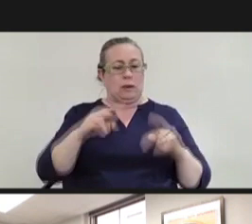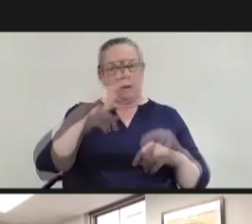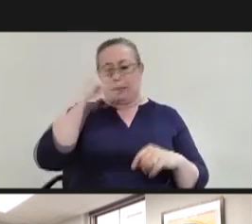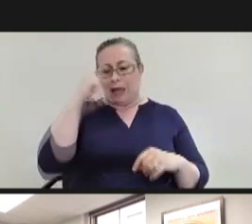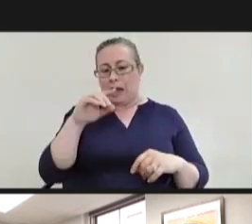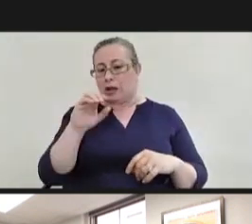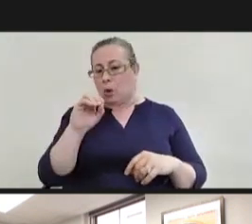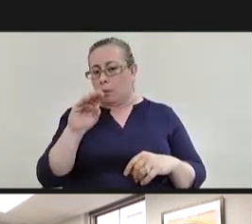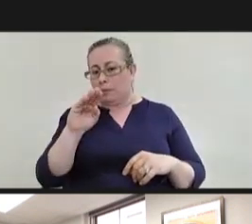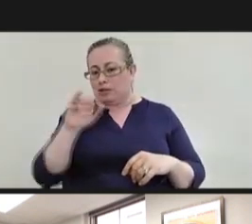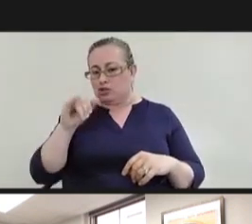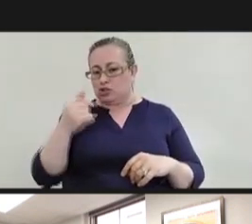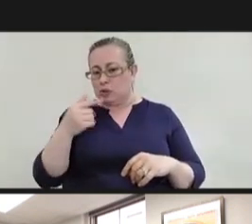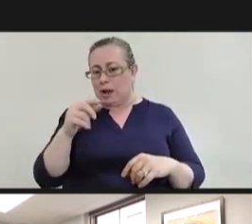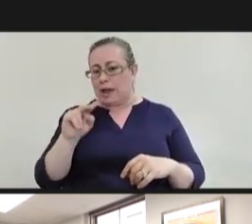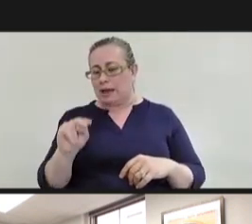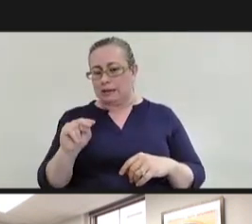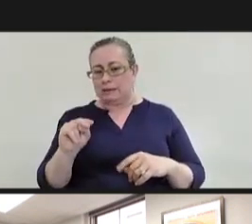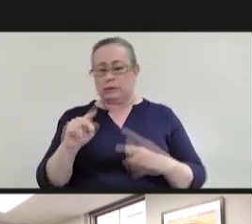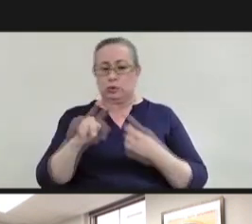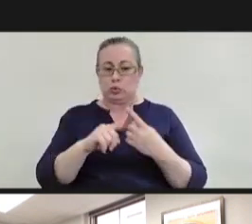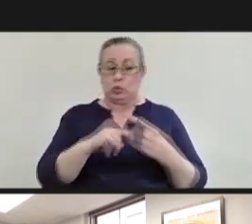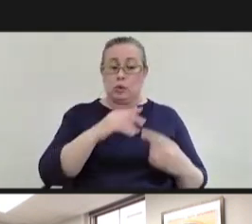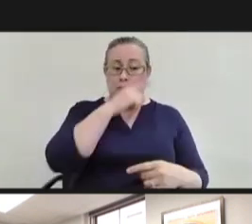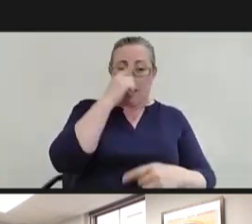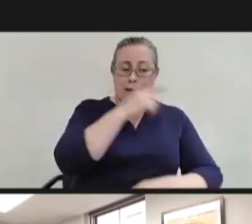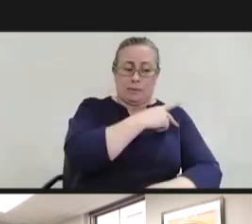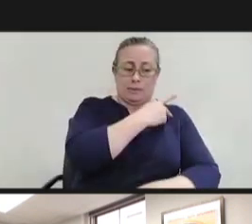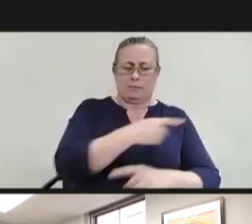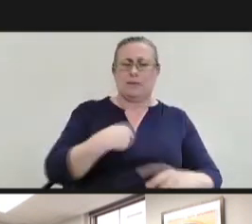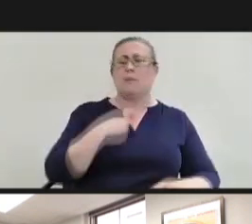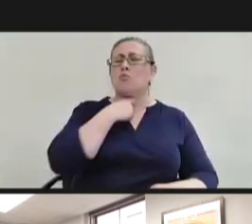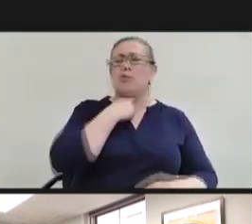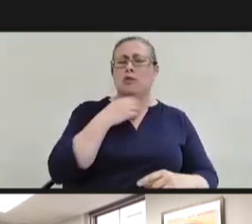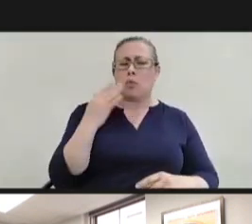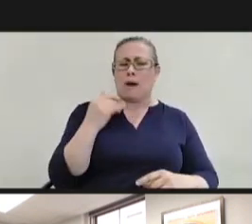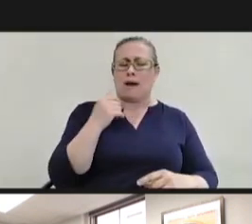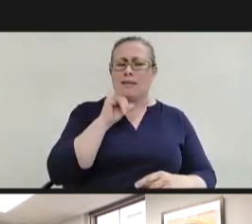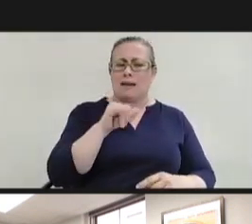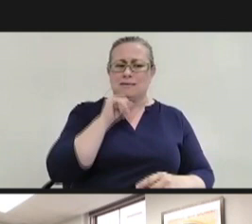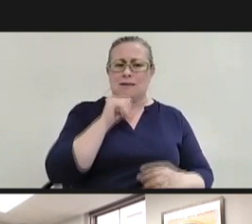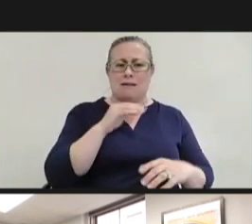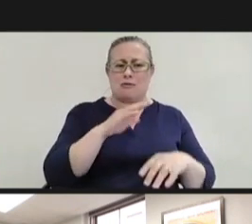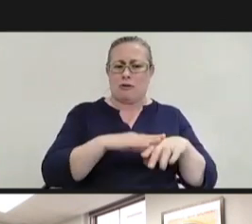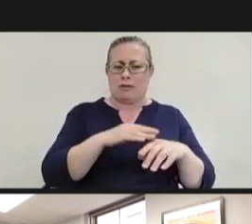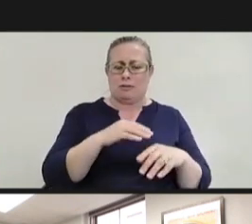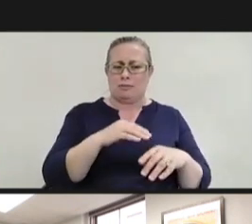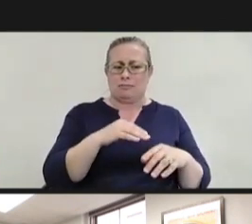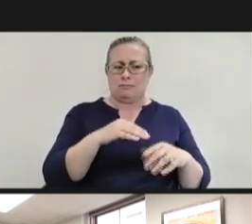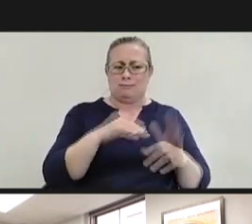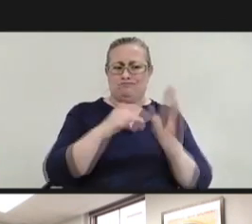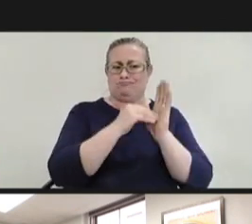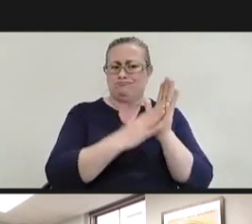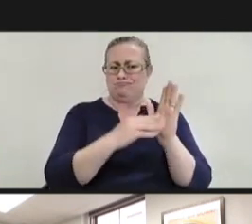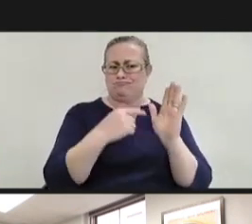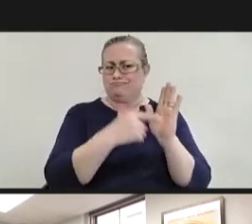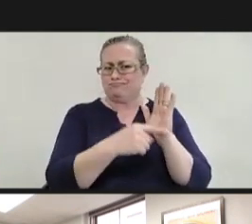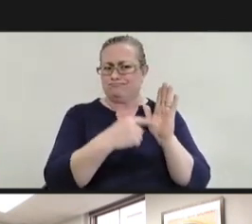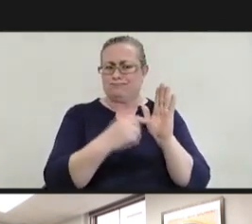are to black patients. But I'm wondering why that isn't on the radar. Thank you.